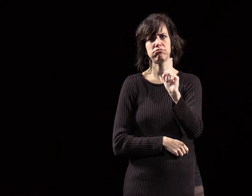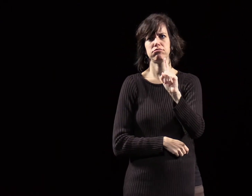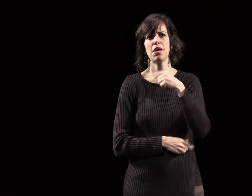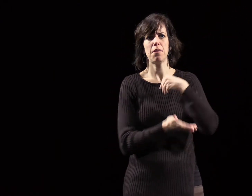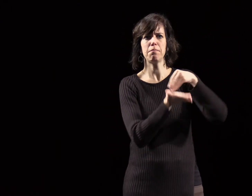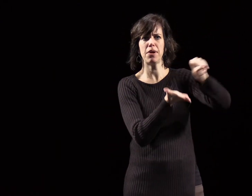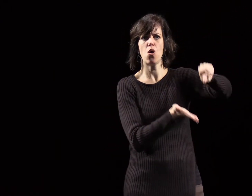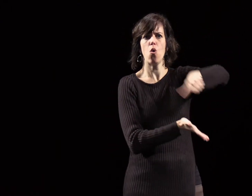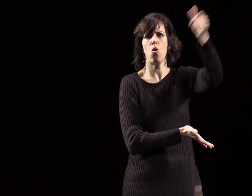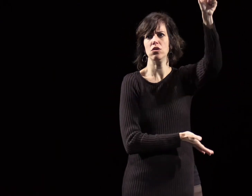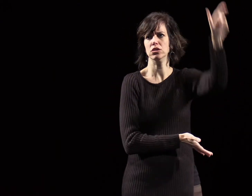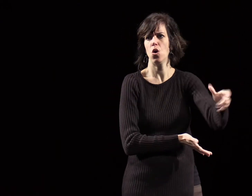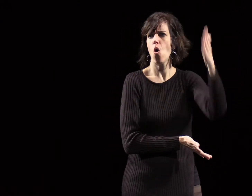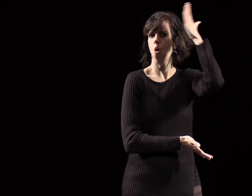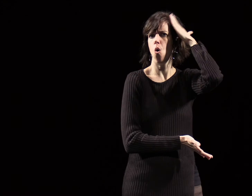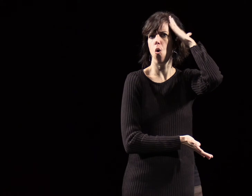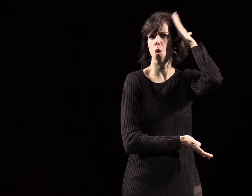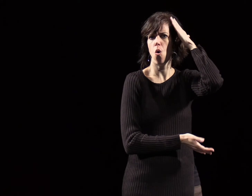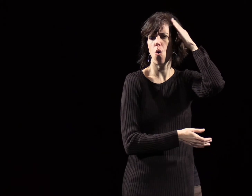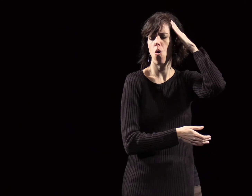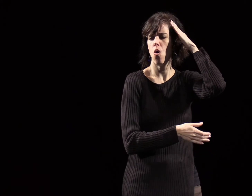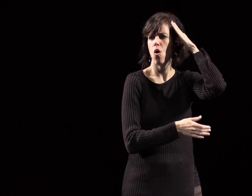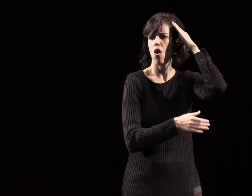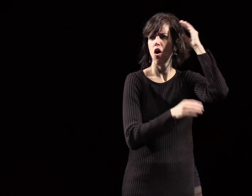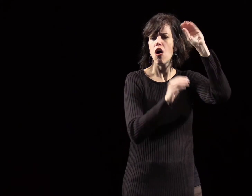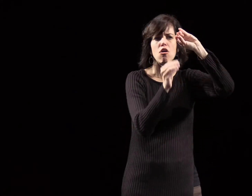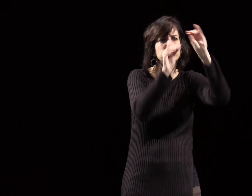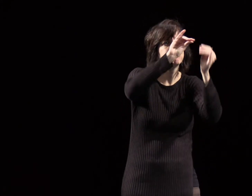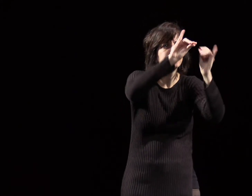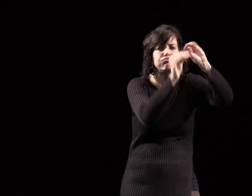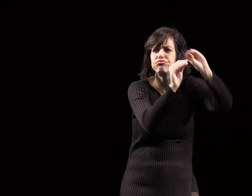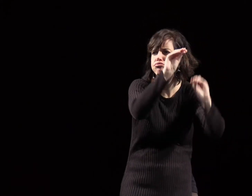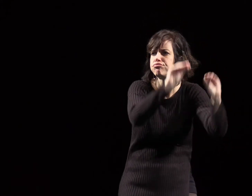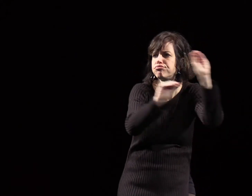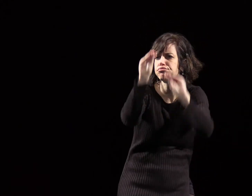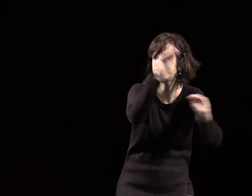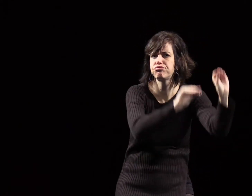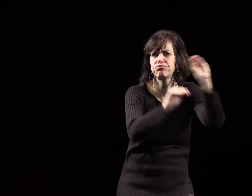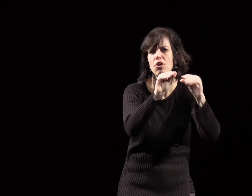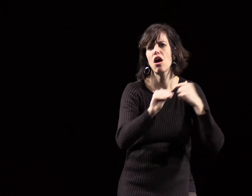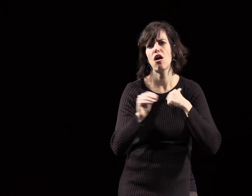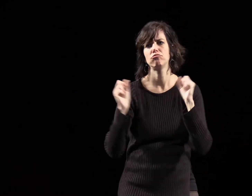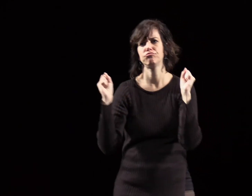Now, I didn't set up this website and all of the formatting. I paid someone else to do that.